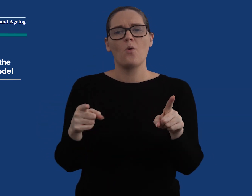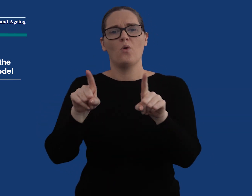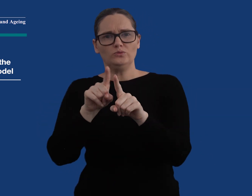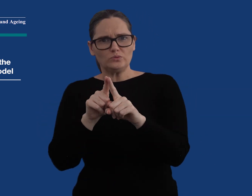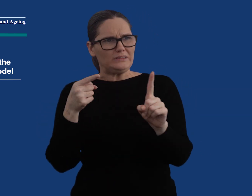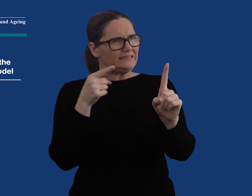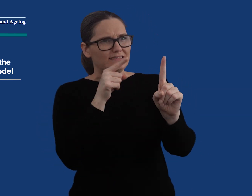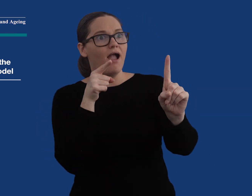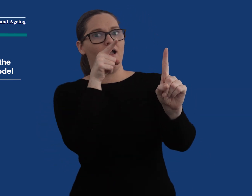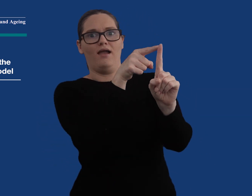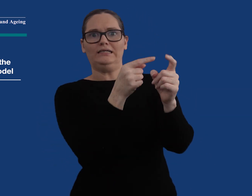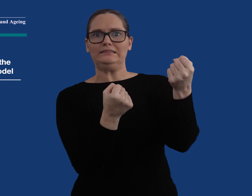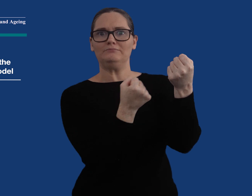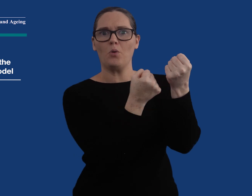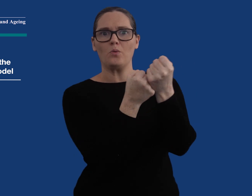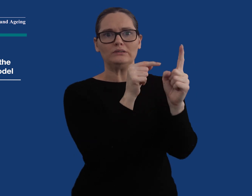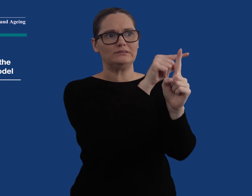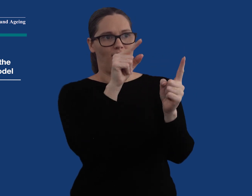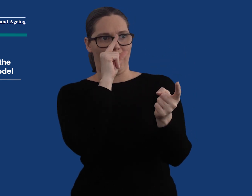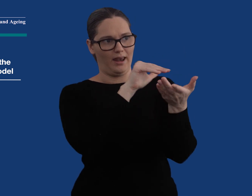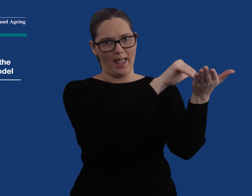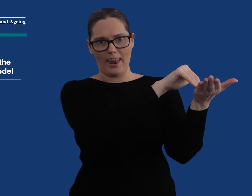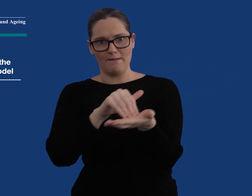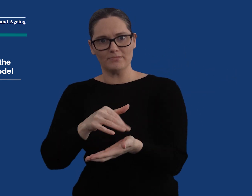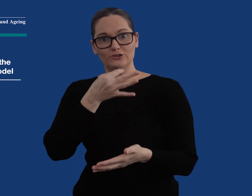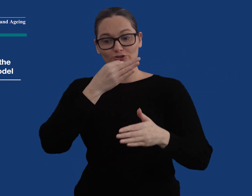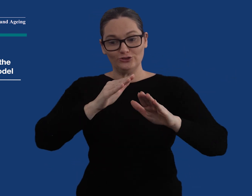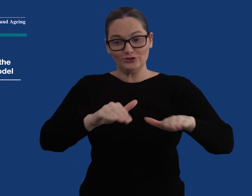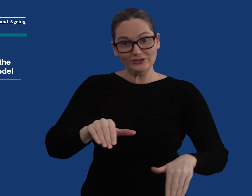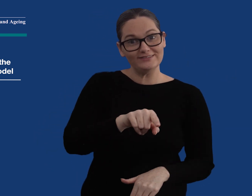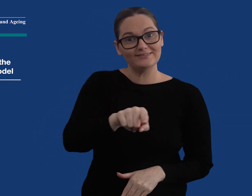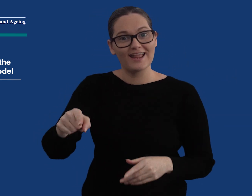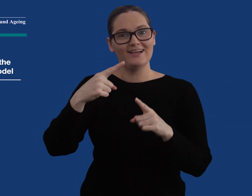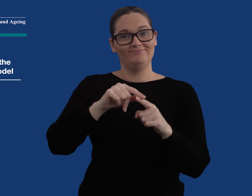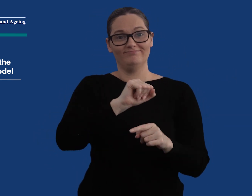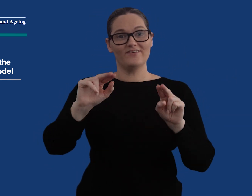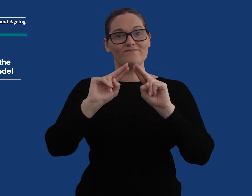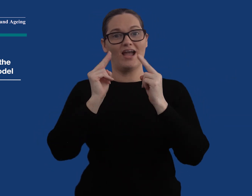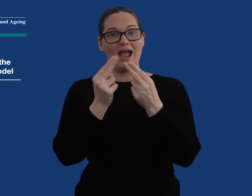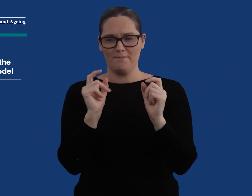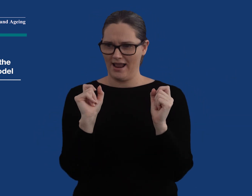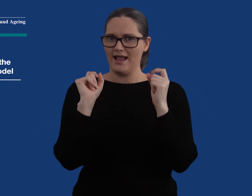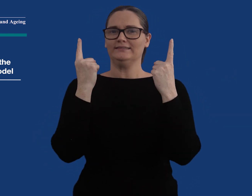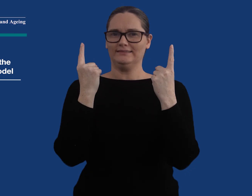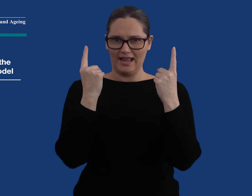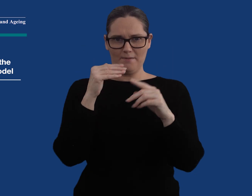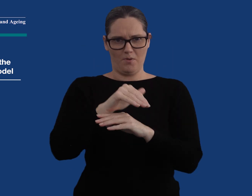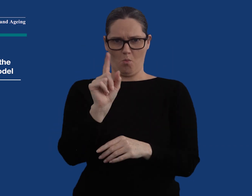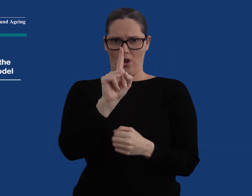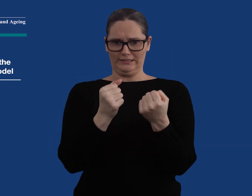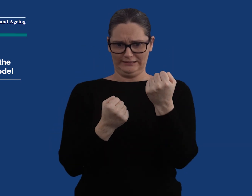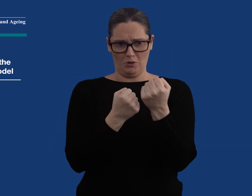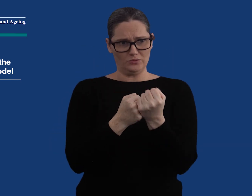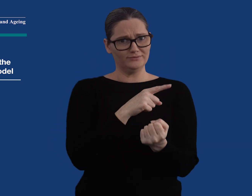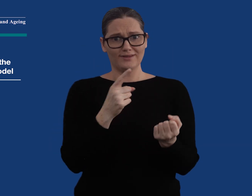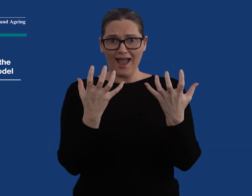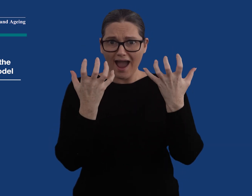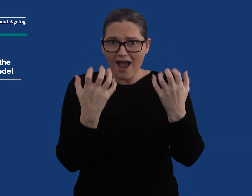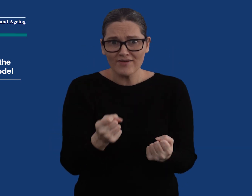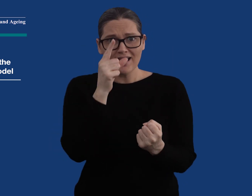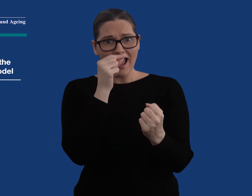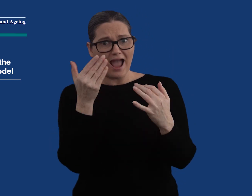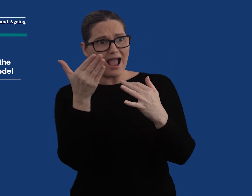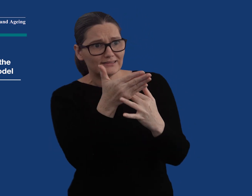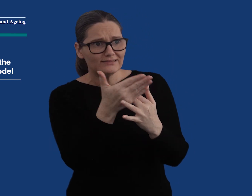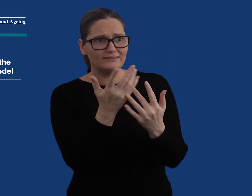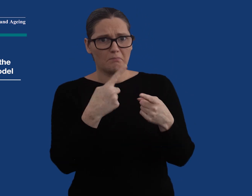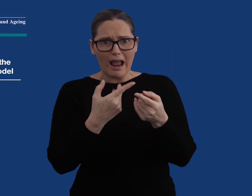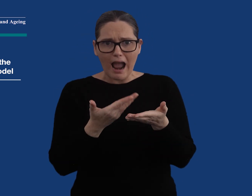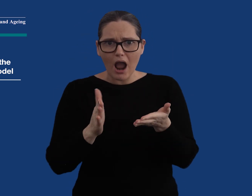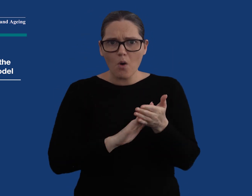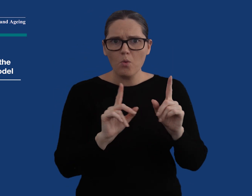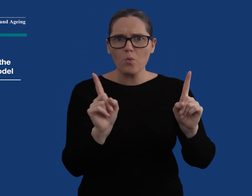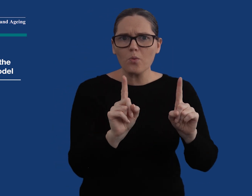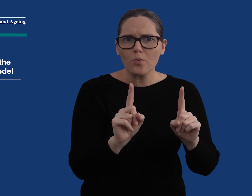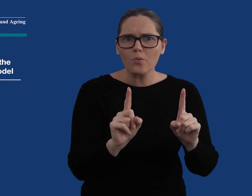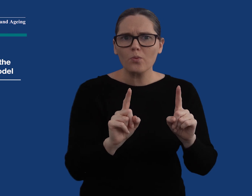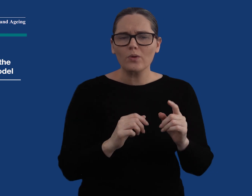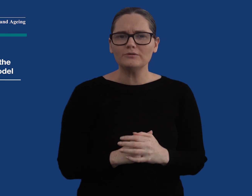alongside navigation support to help children and families understand where and how to access relevant supports.